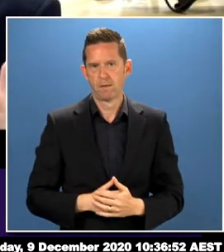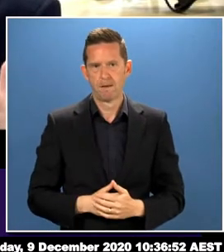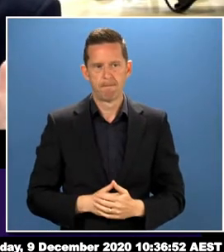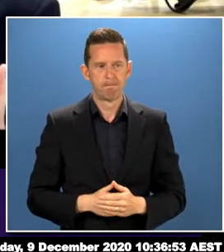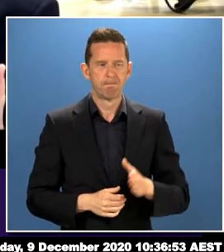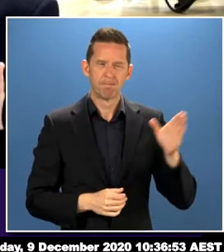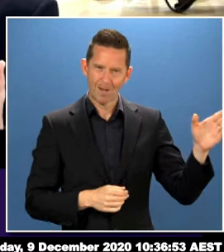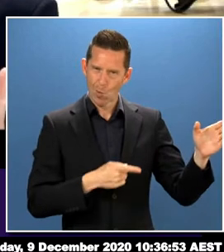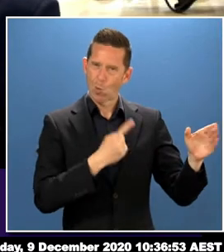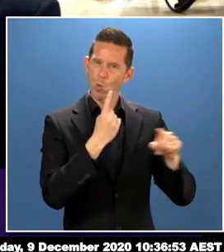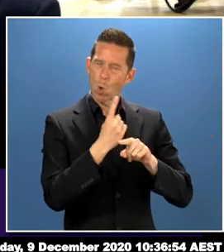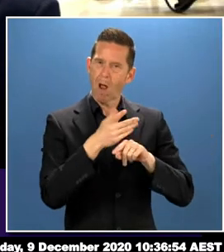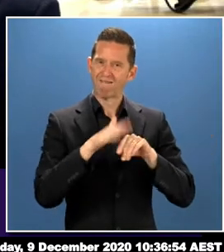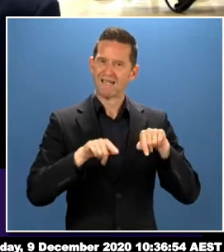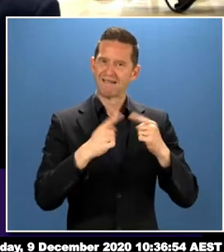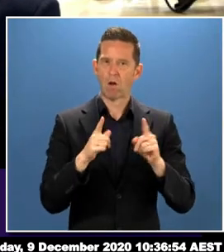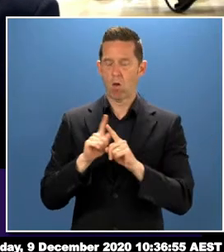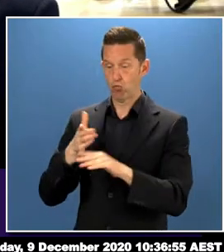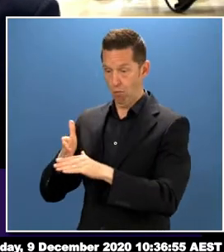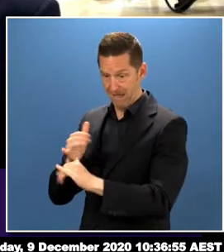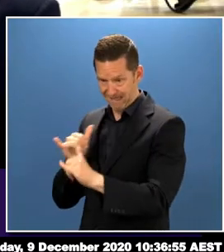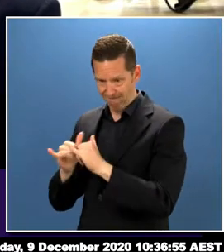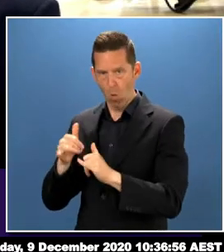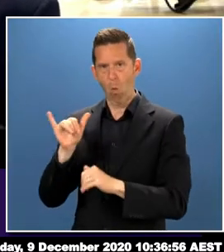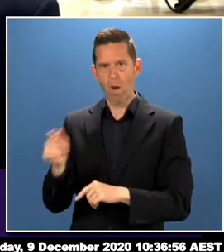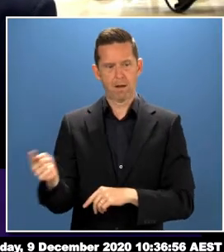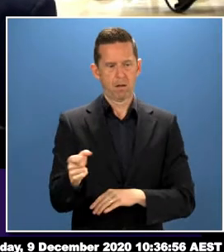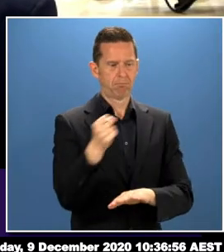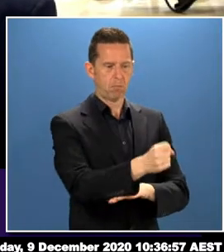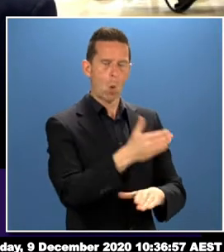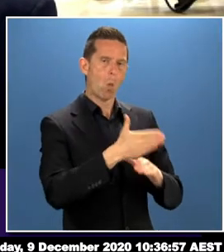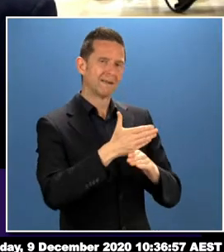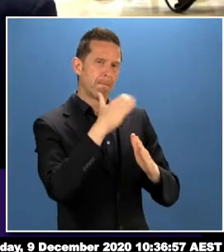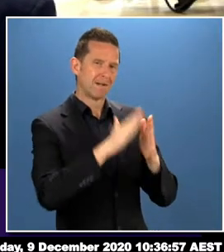the recruitment you went through and you say an extended interview of sorts.